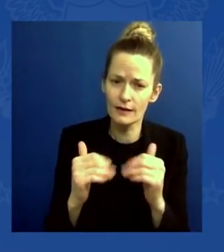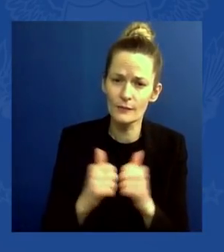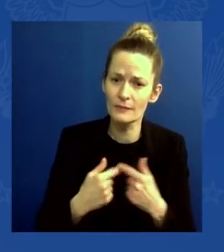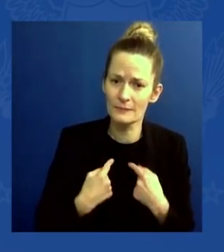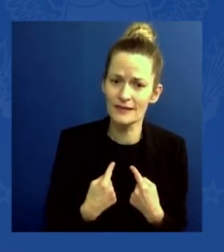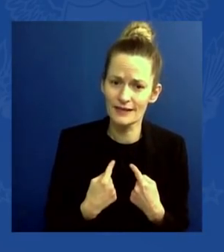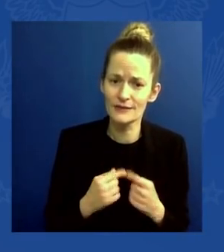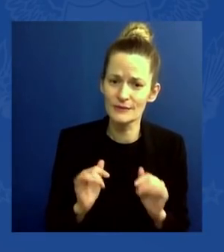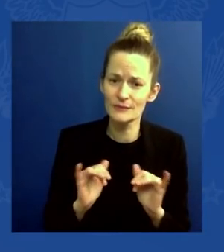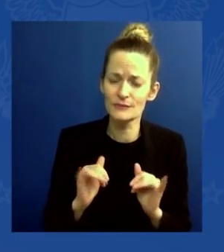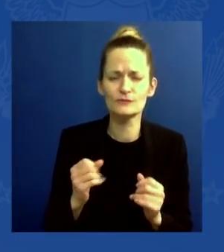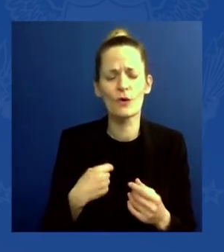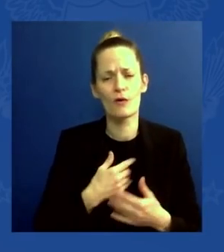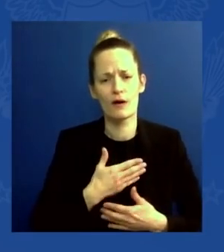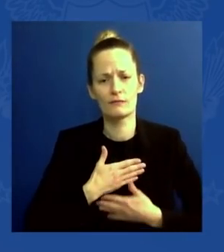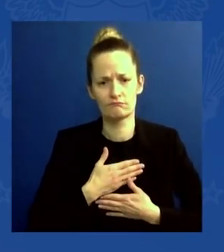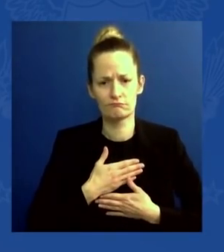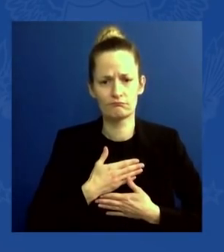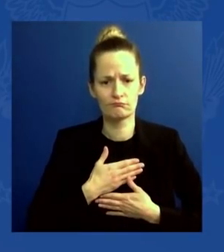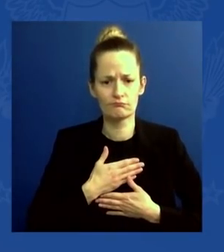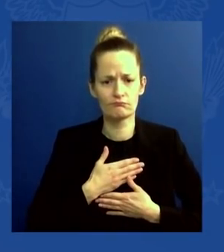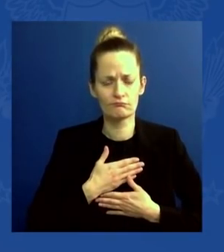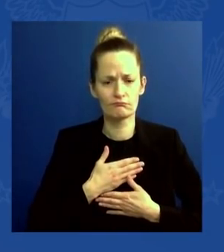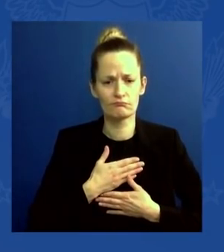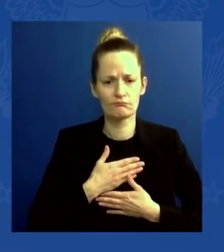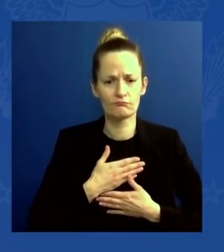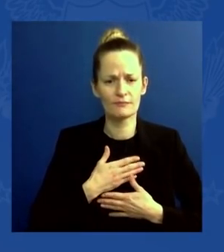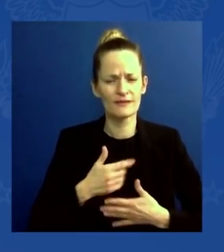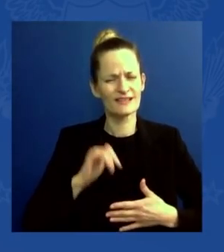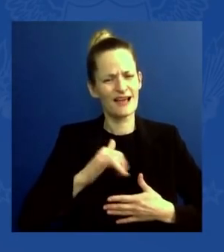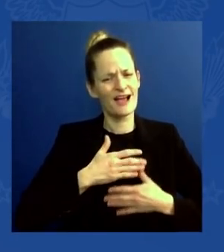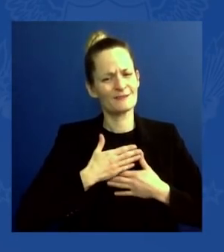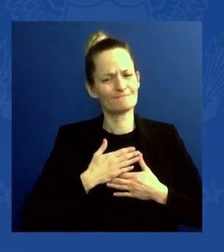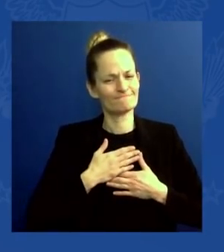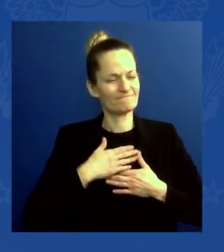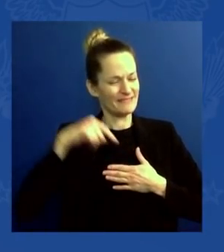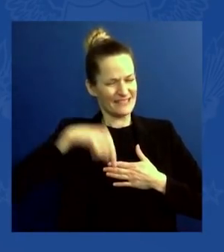but part of the process is getting to know